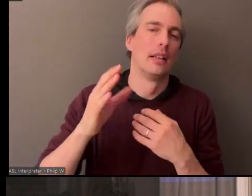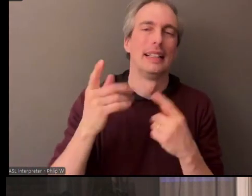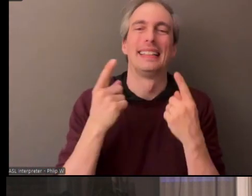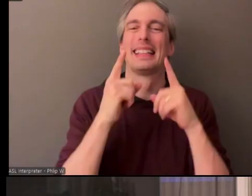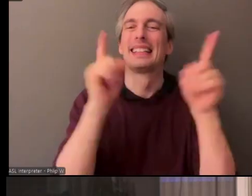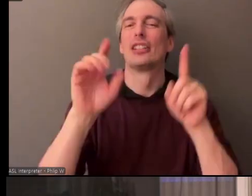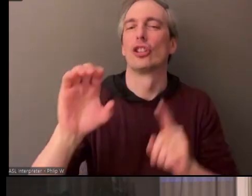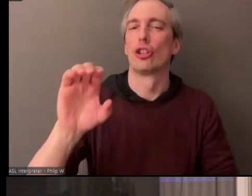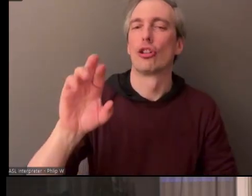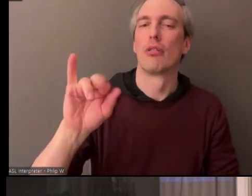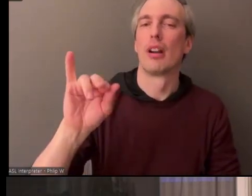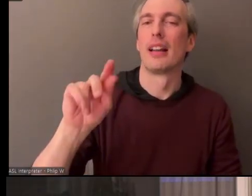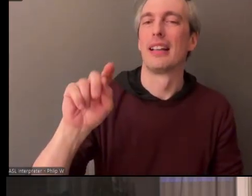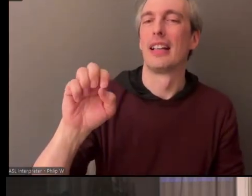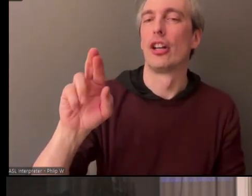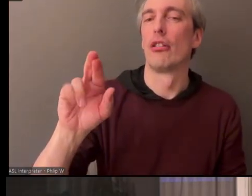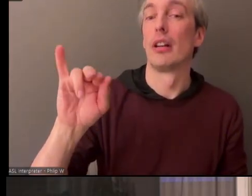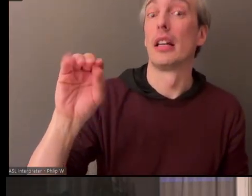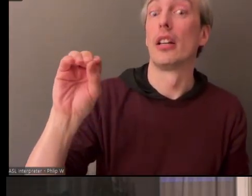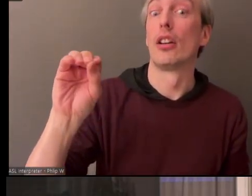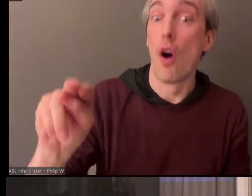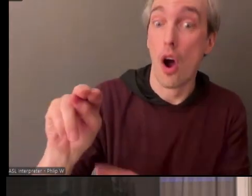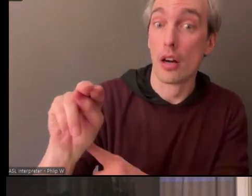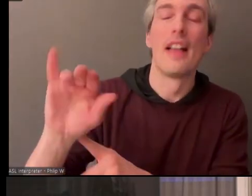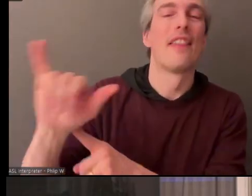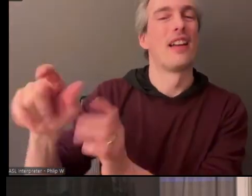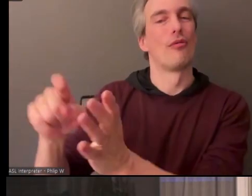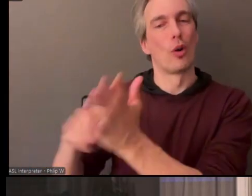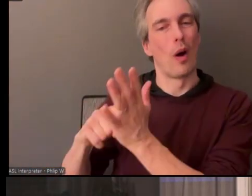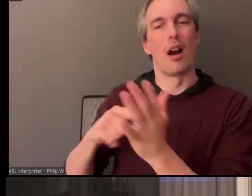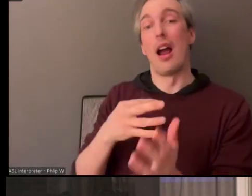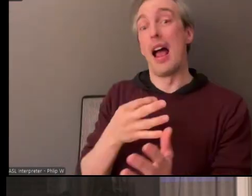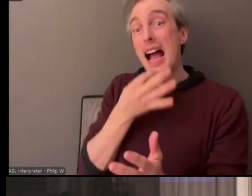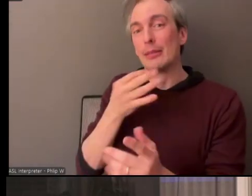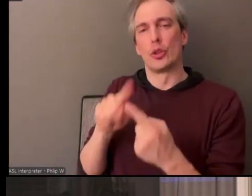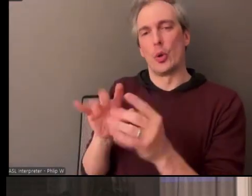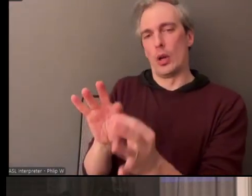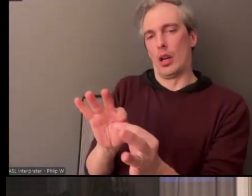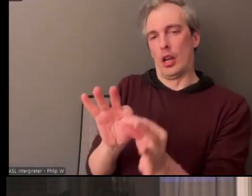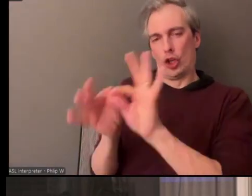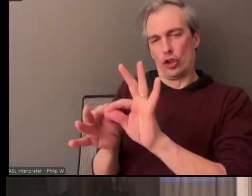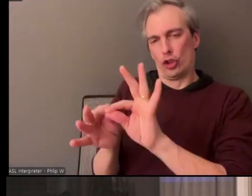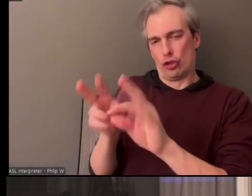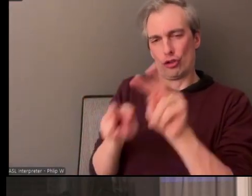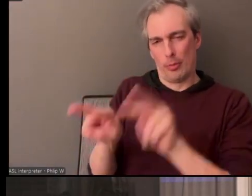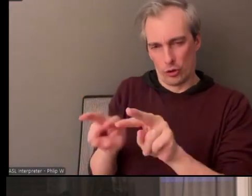So if I asked in this room an opinion about a particular success